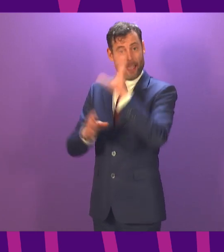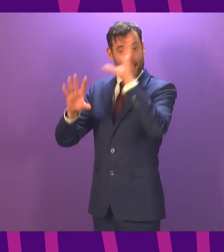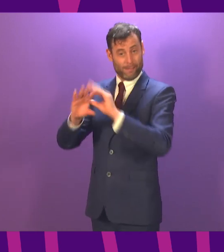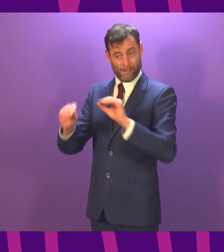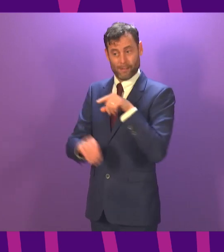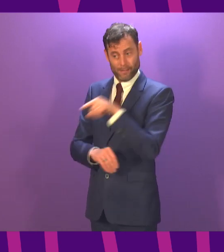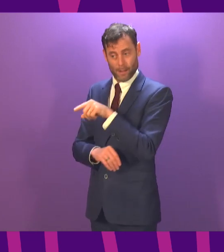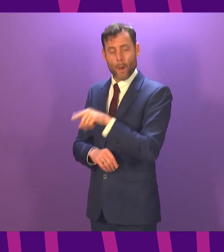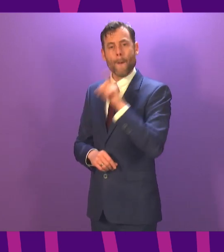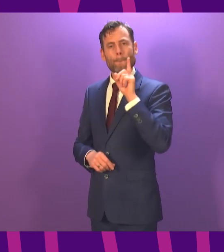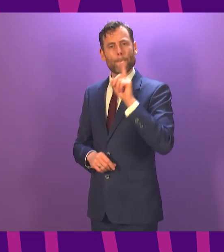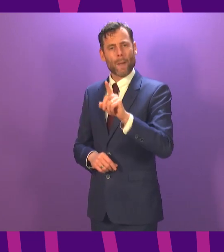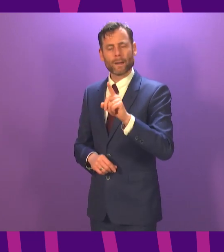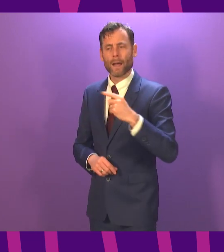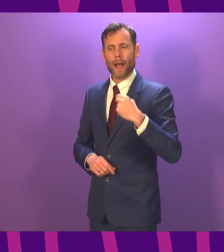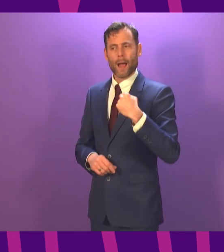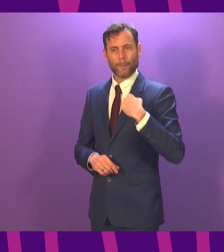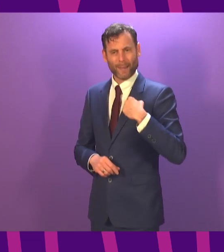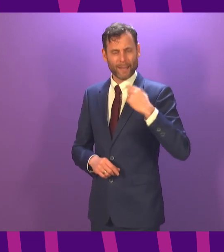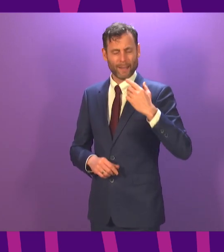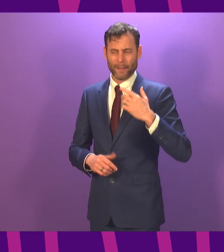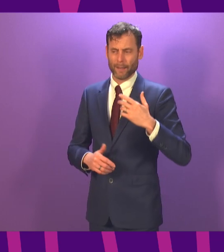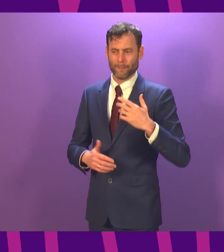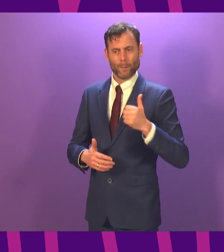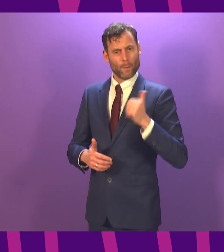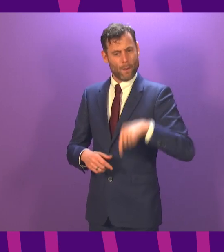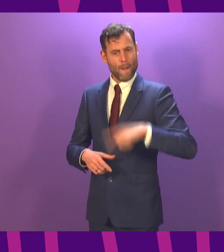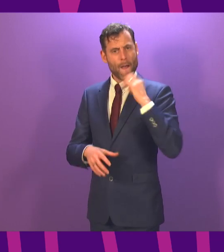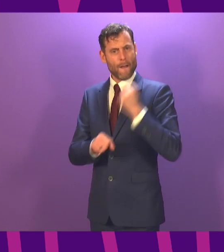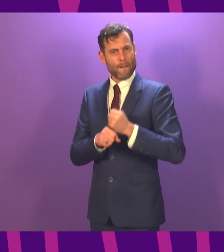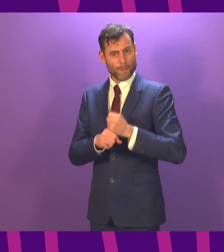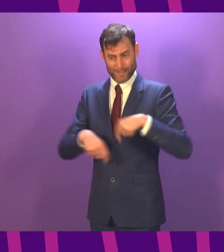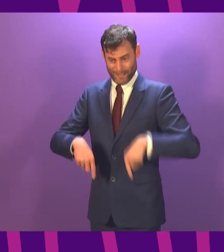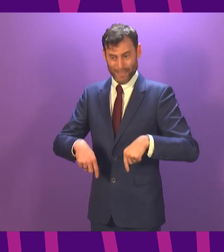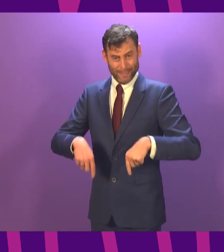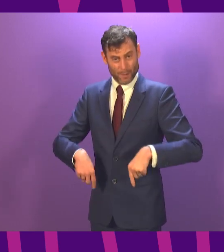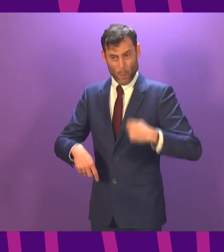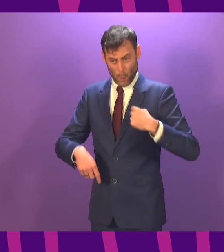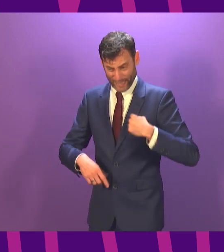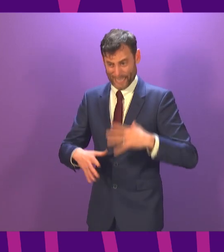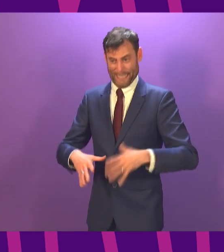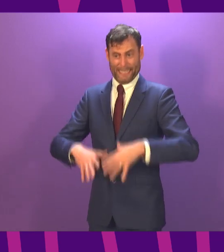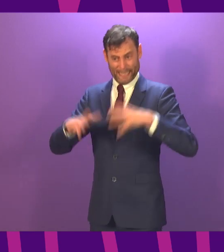and about our ambitions for it and our determination to carry it out. The biggest and central constraint